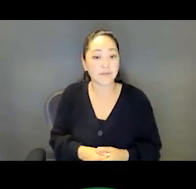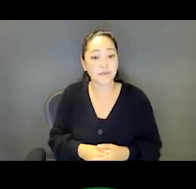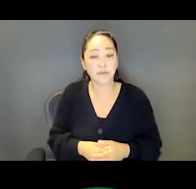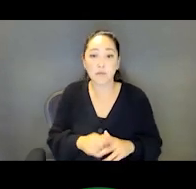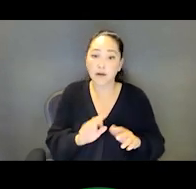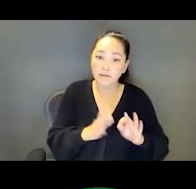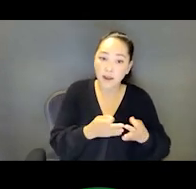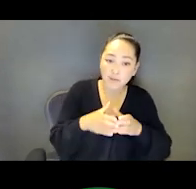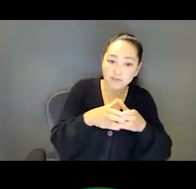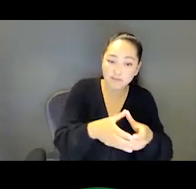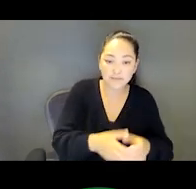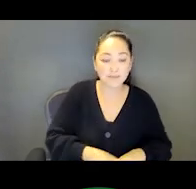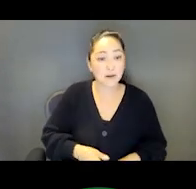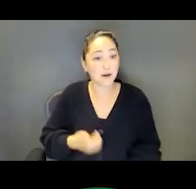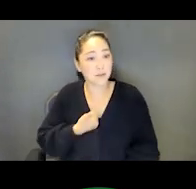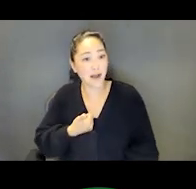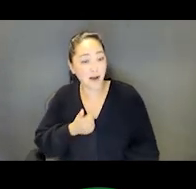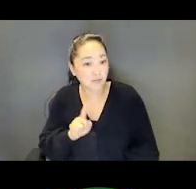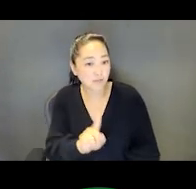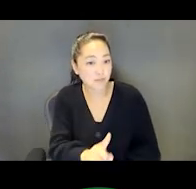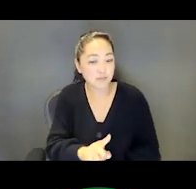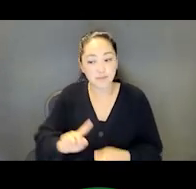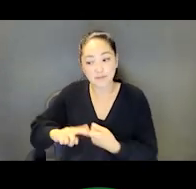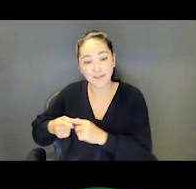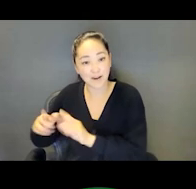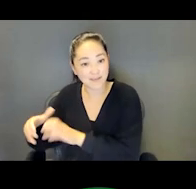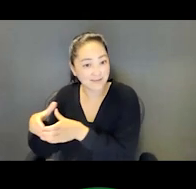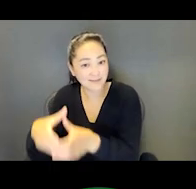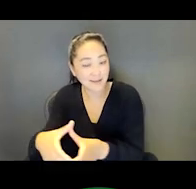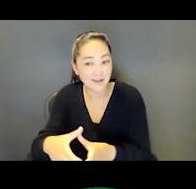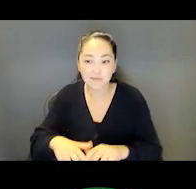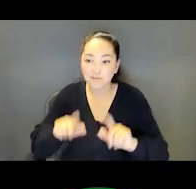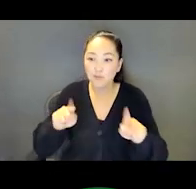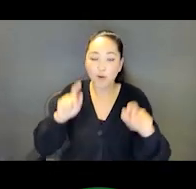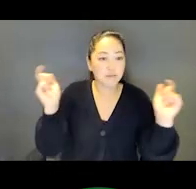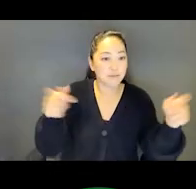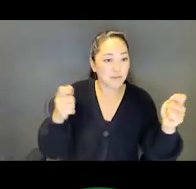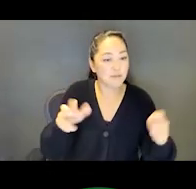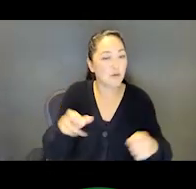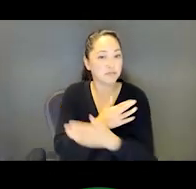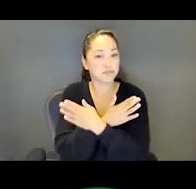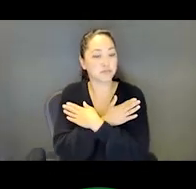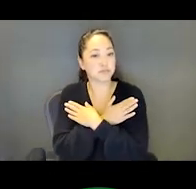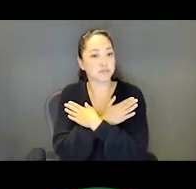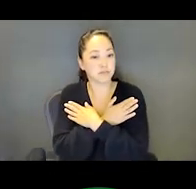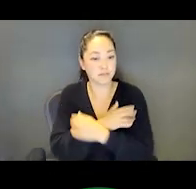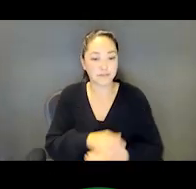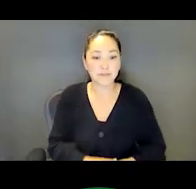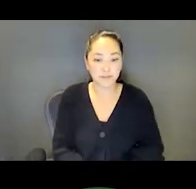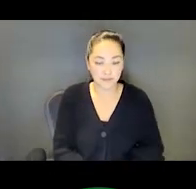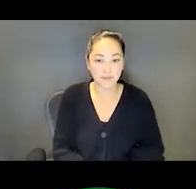So here what I want to say for them is that they have an accessibility manager. So somebody